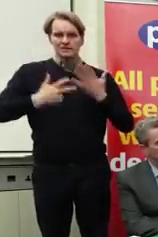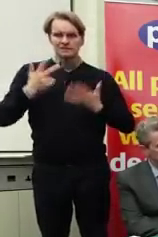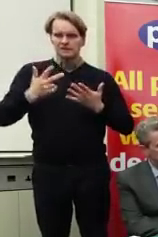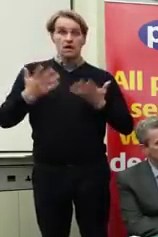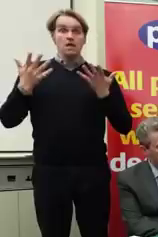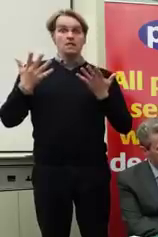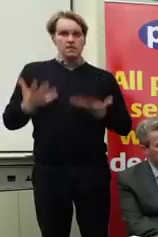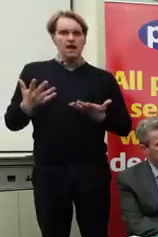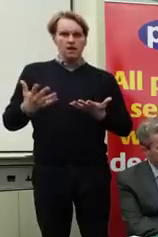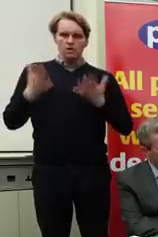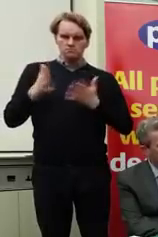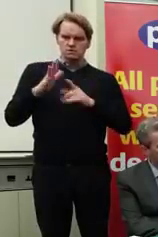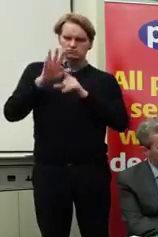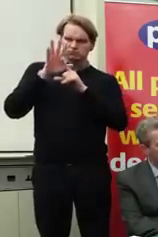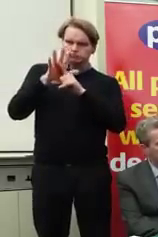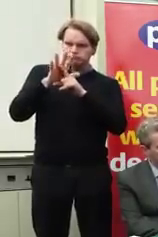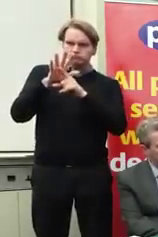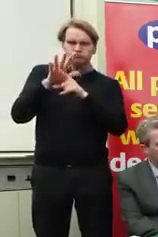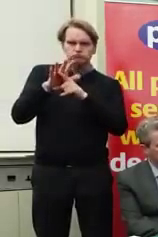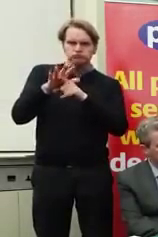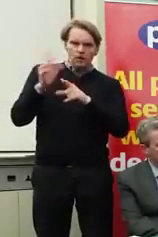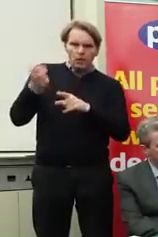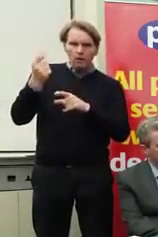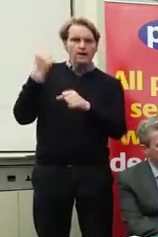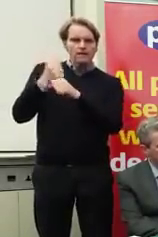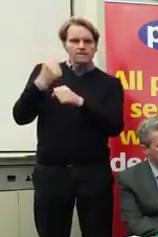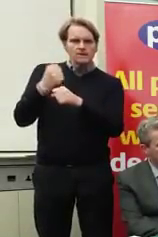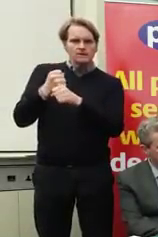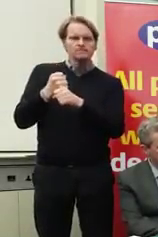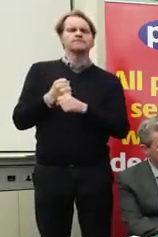these issues. We've had a few questions from people about the prospects for